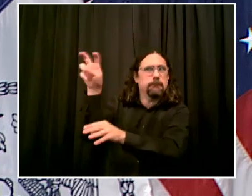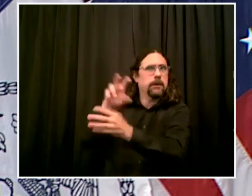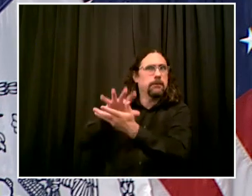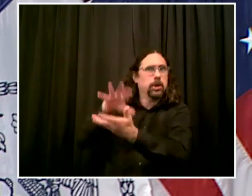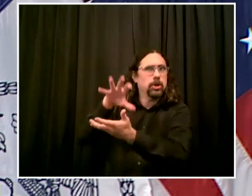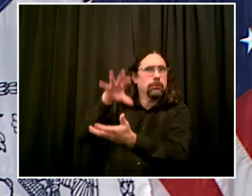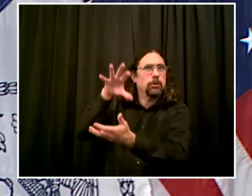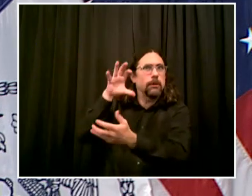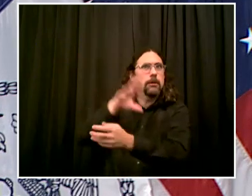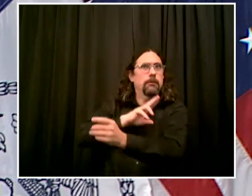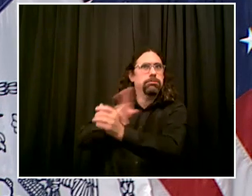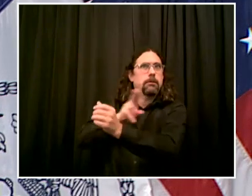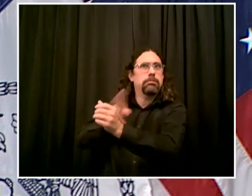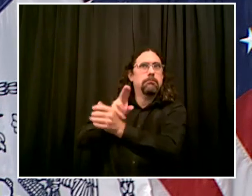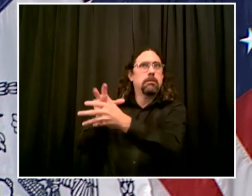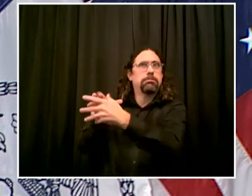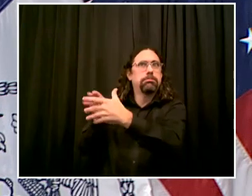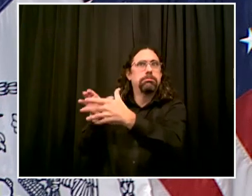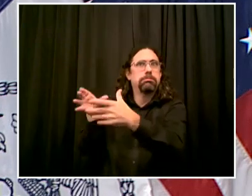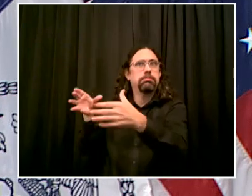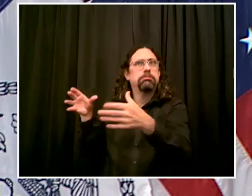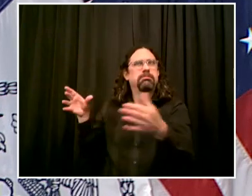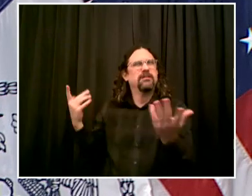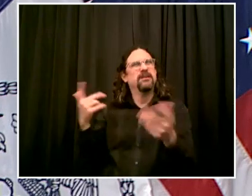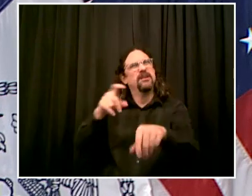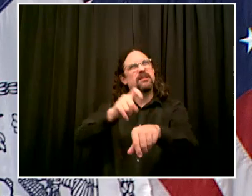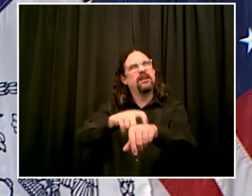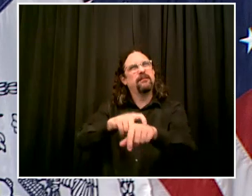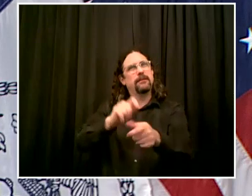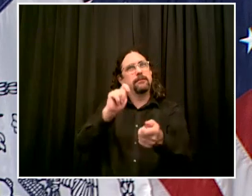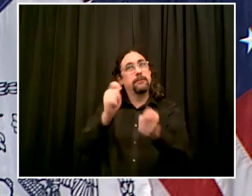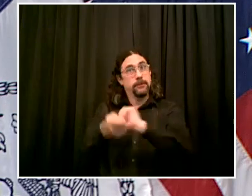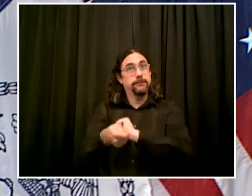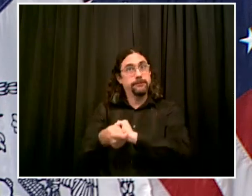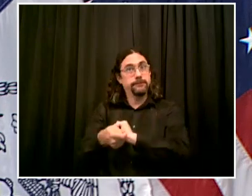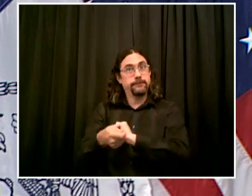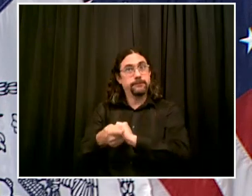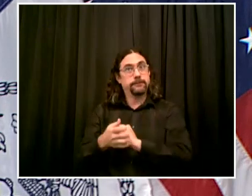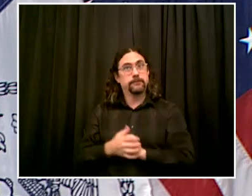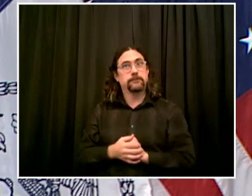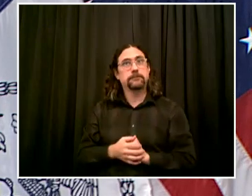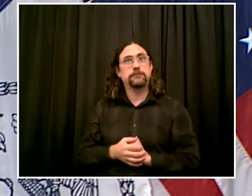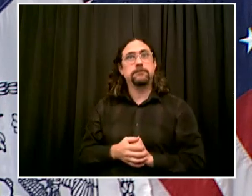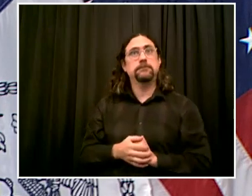WEALTHY PEOPLE EVER EXPERIENCED UNDER THE ADMINISTRATION OF